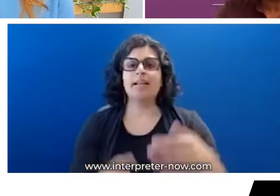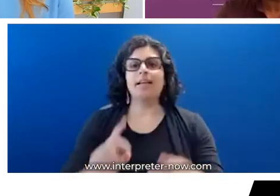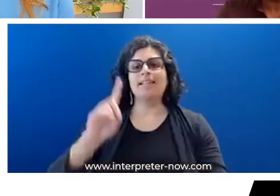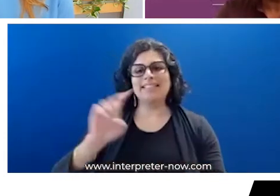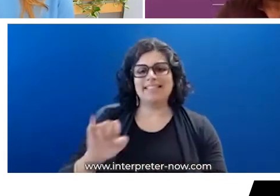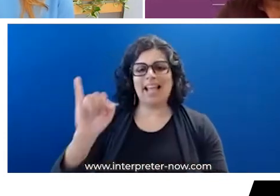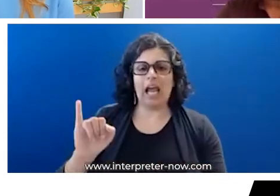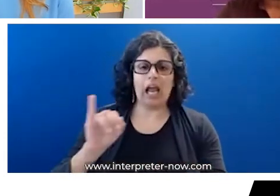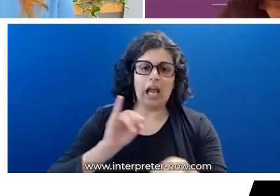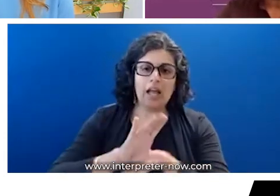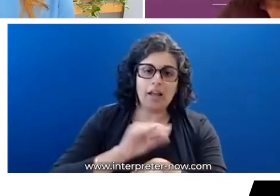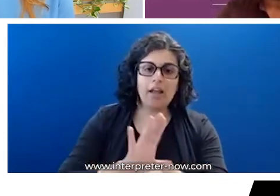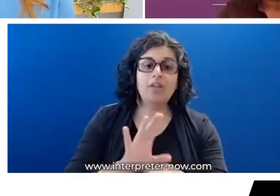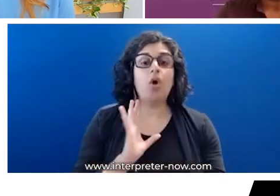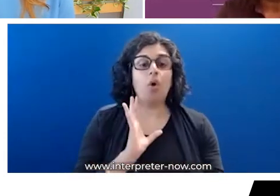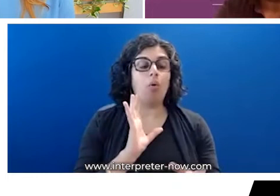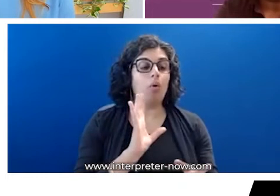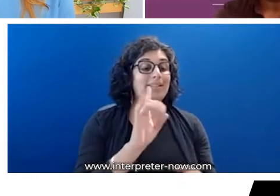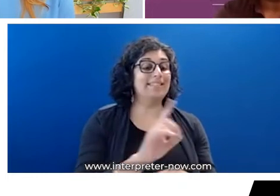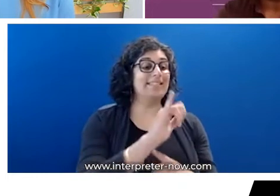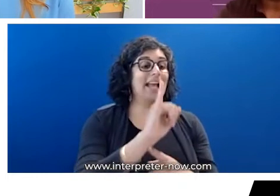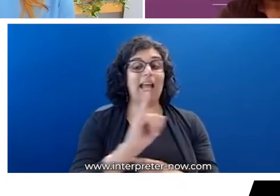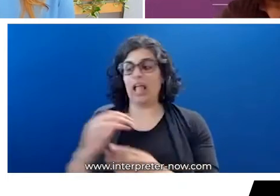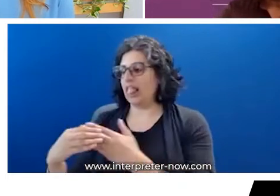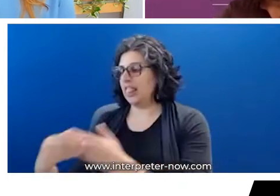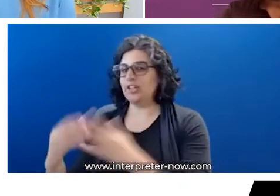intersect the work of diversity, equity, and inclusion with leadership and business, working